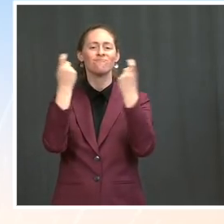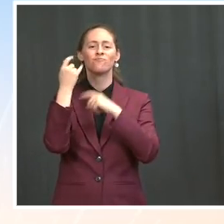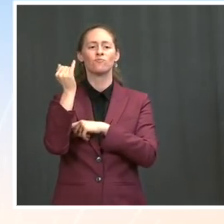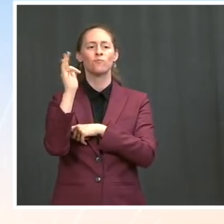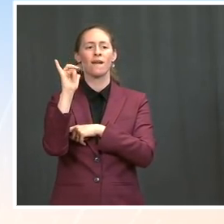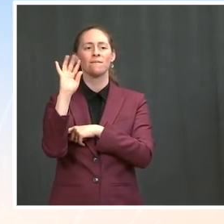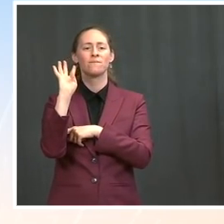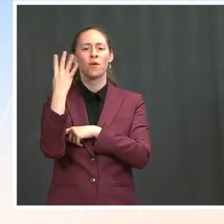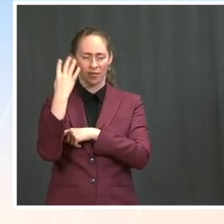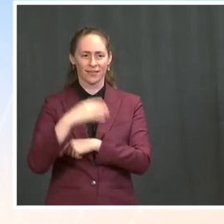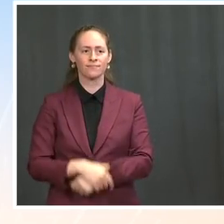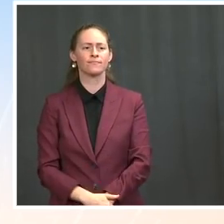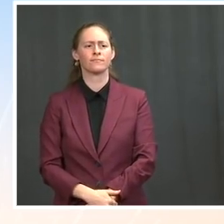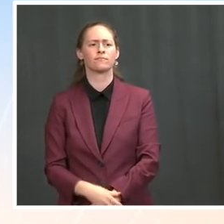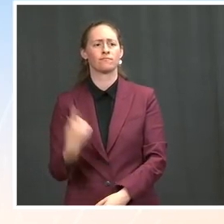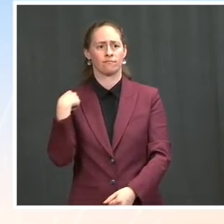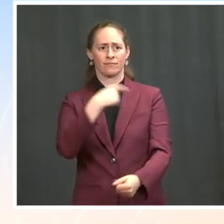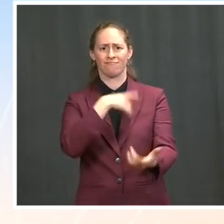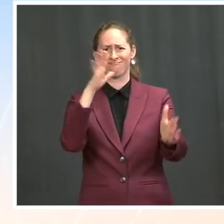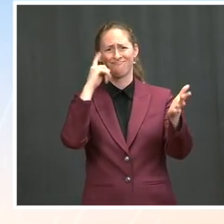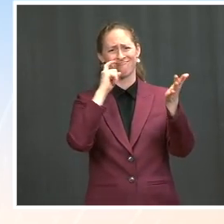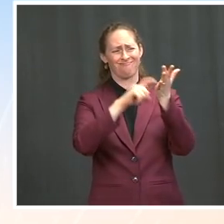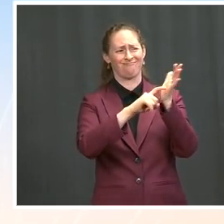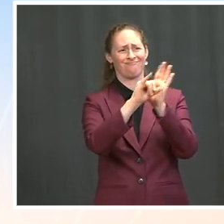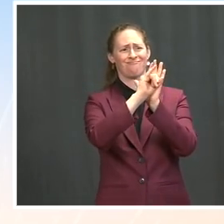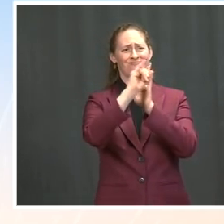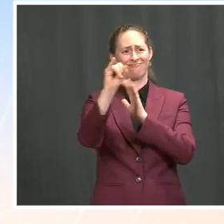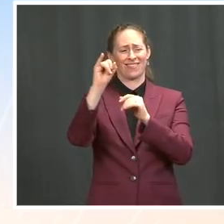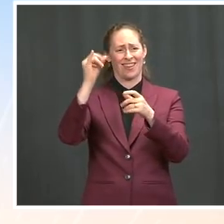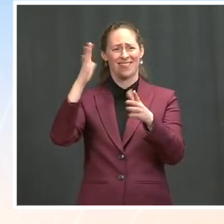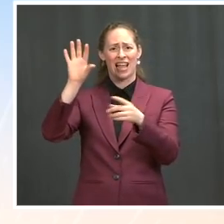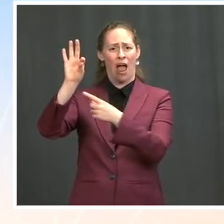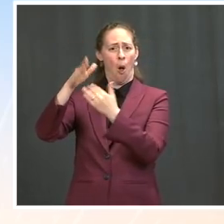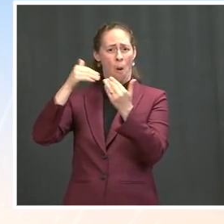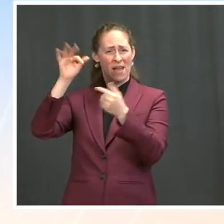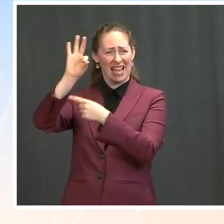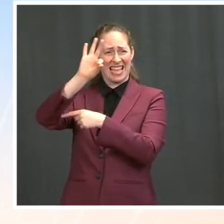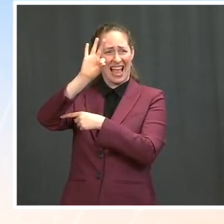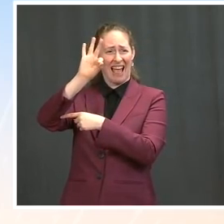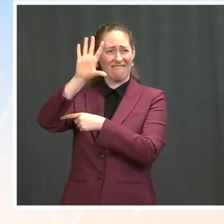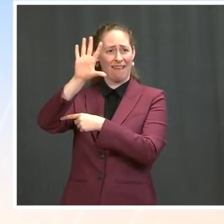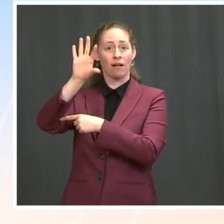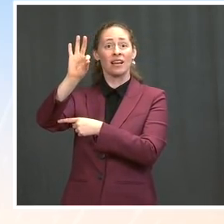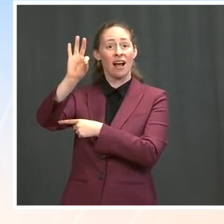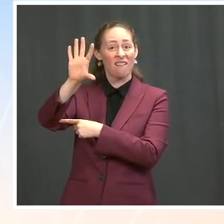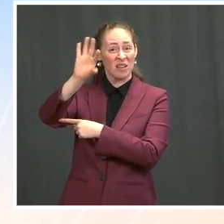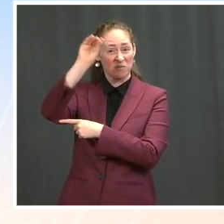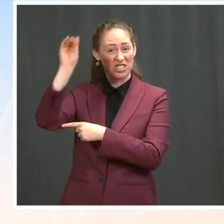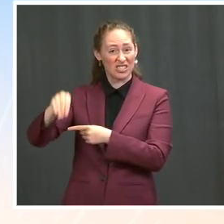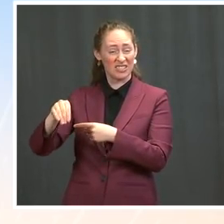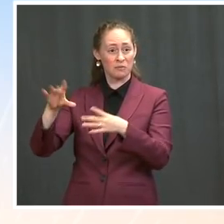in the number of COVID cases by about 90 percent -- a 95 percent reduction in the number of deaths that are down.